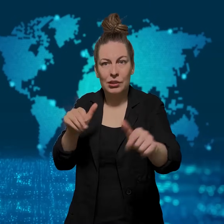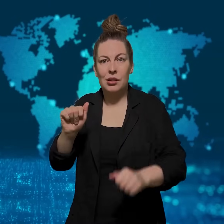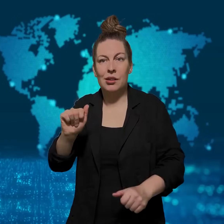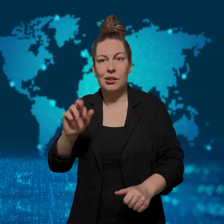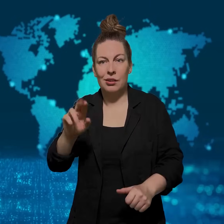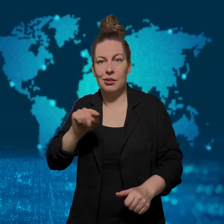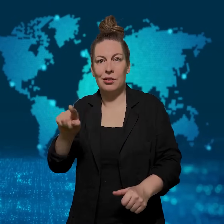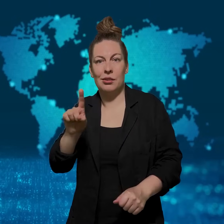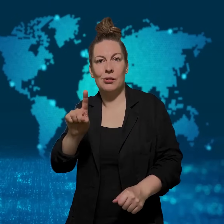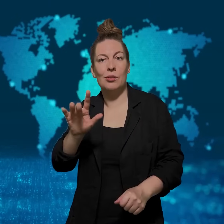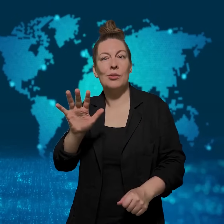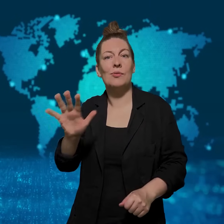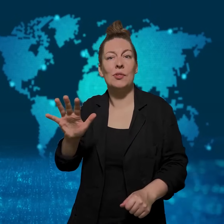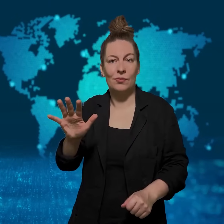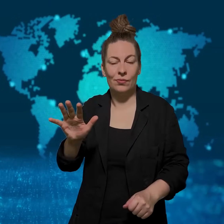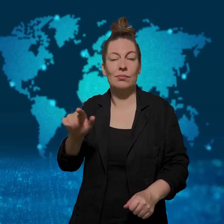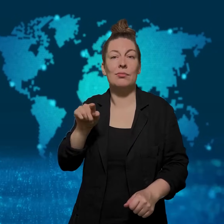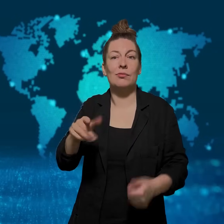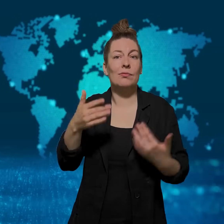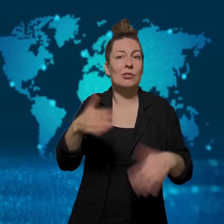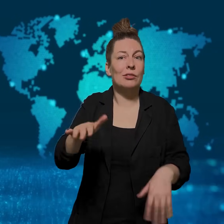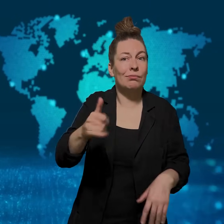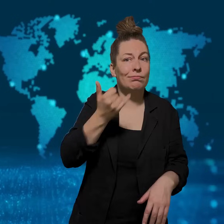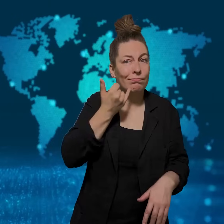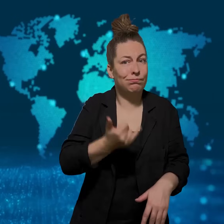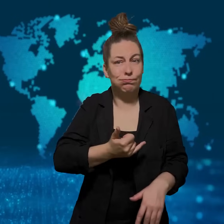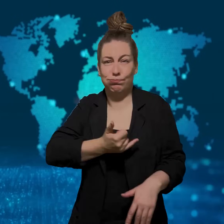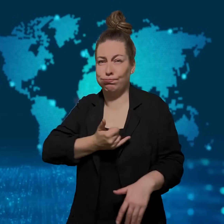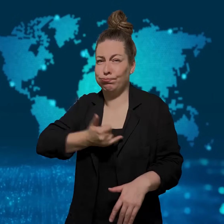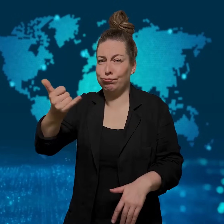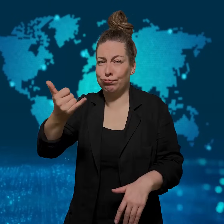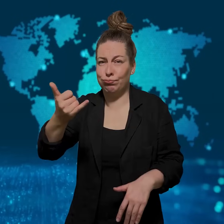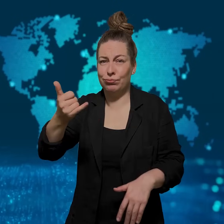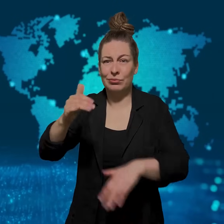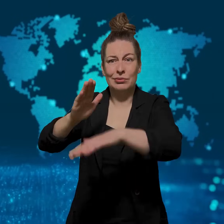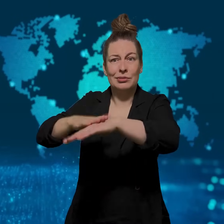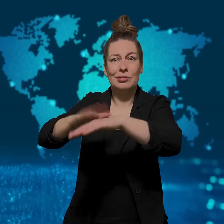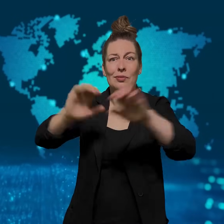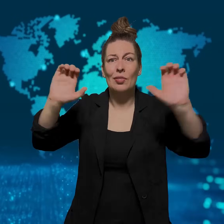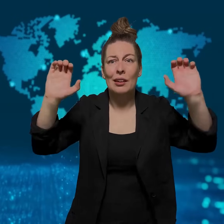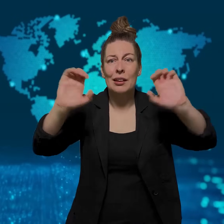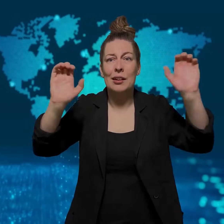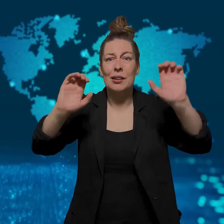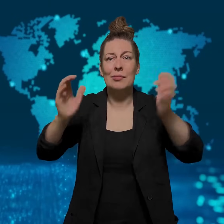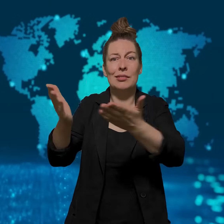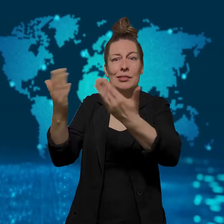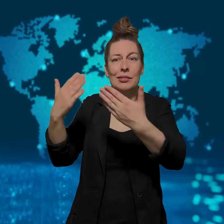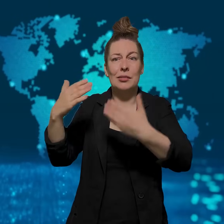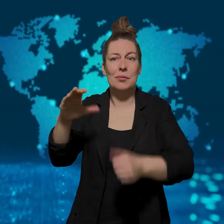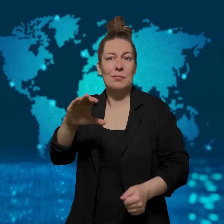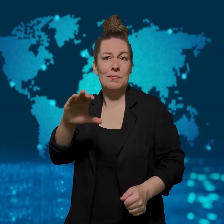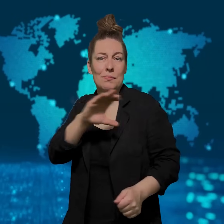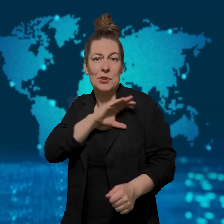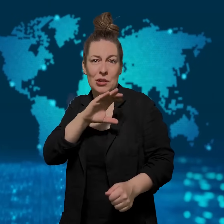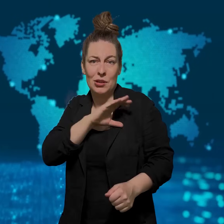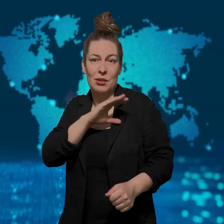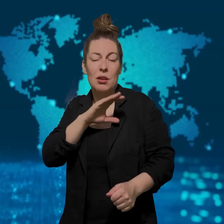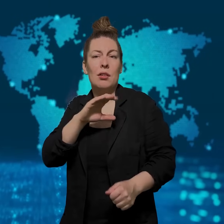Approximately 376 law enforcement officials responded to